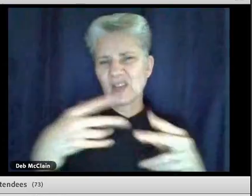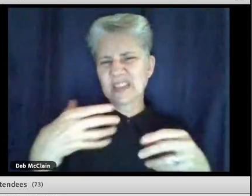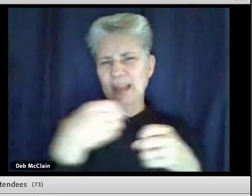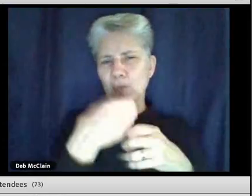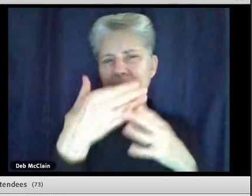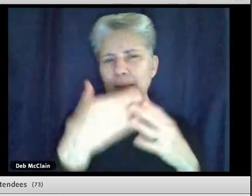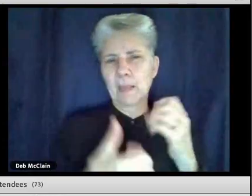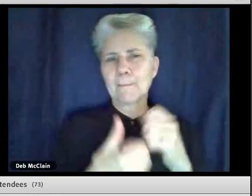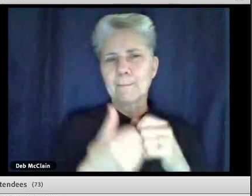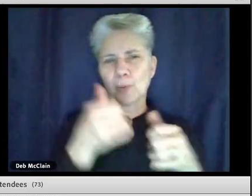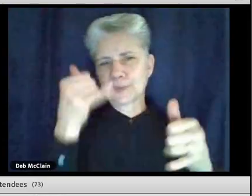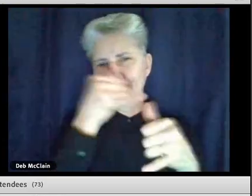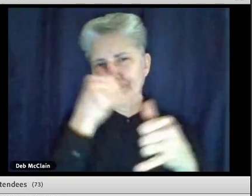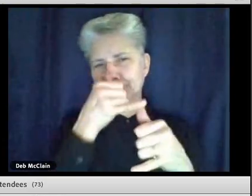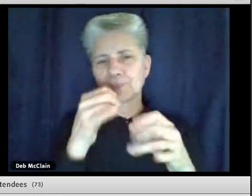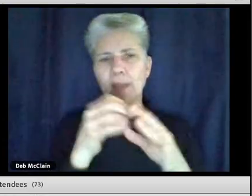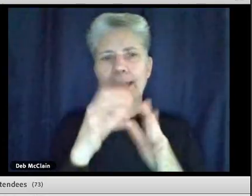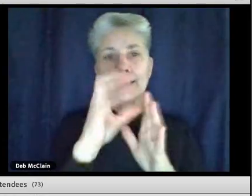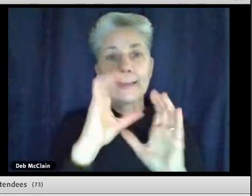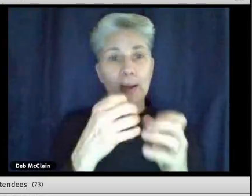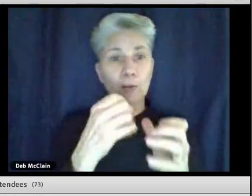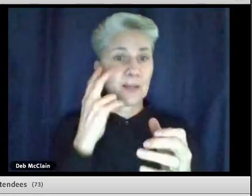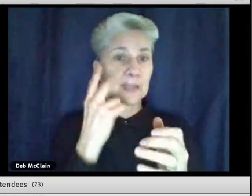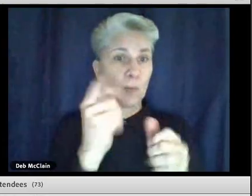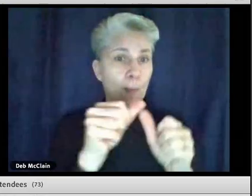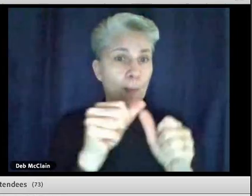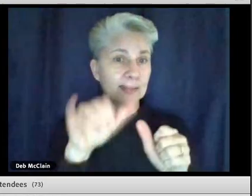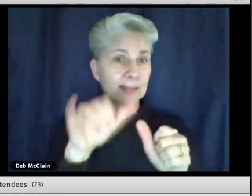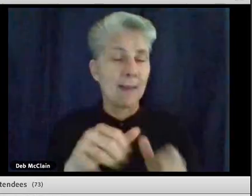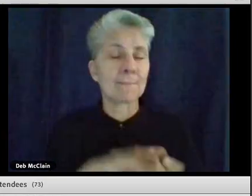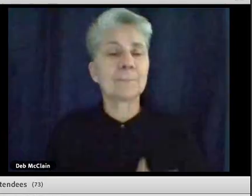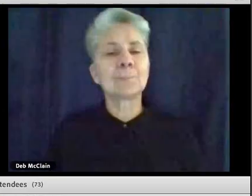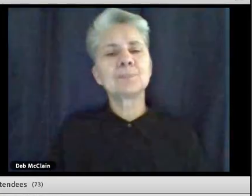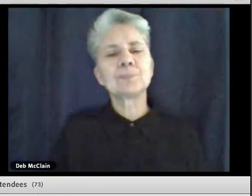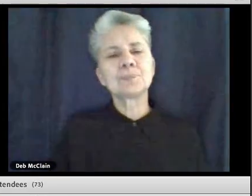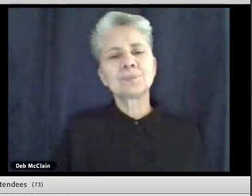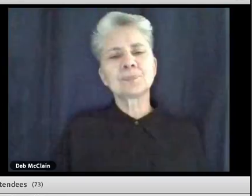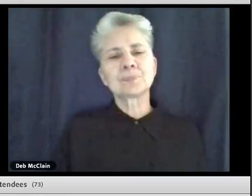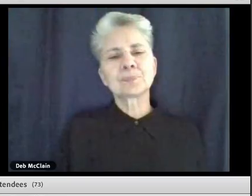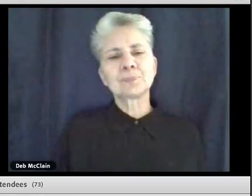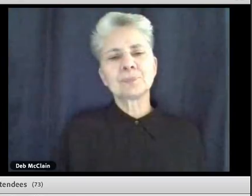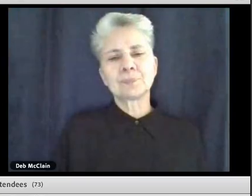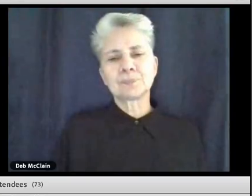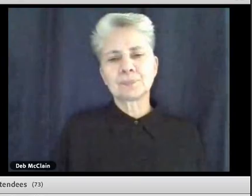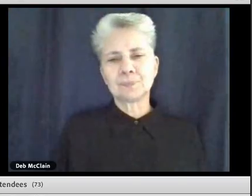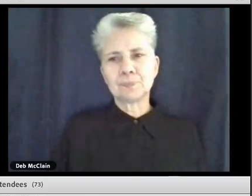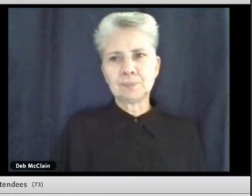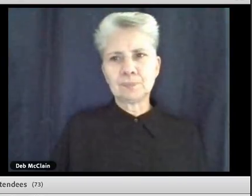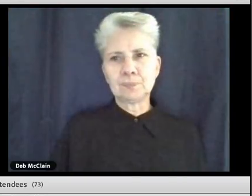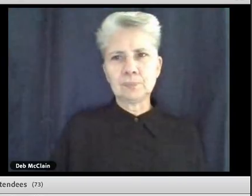but it's got a great kind of summary of some of the most different categories that I've seen in one place.